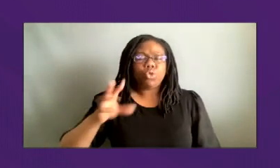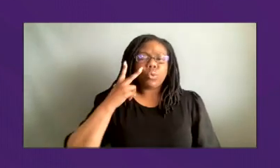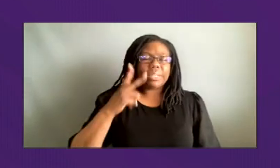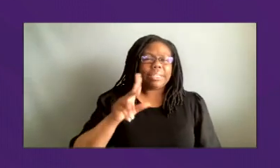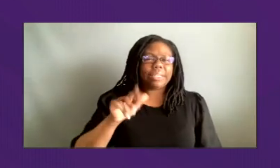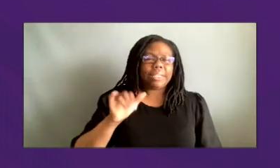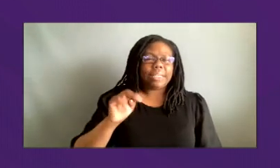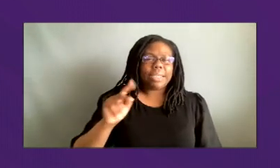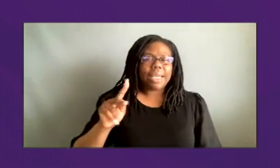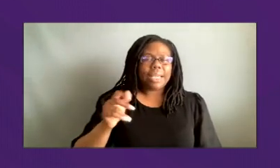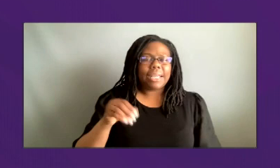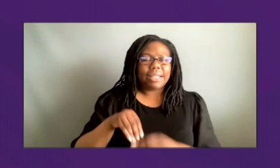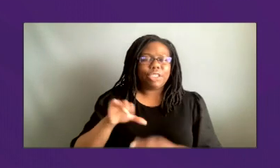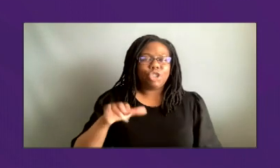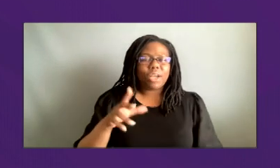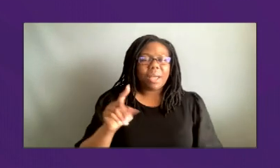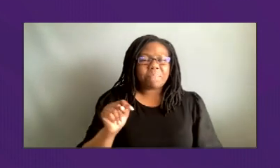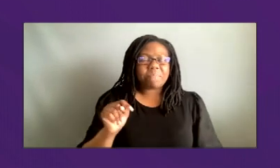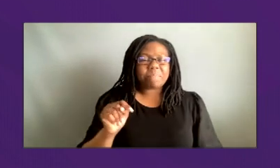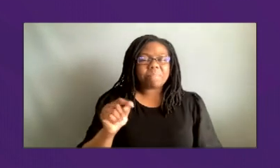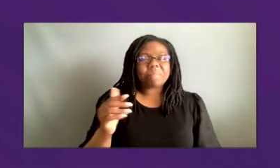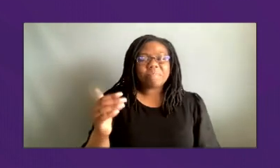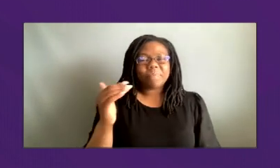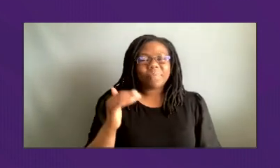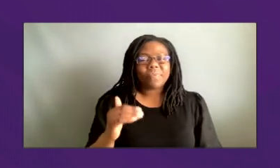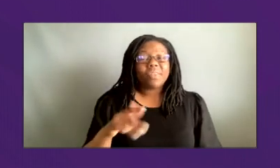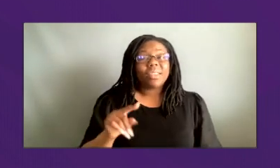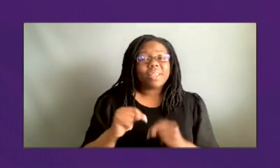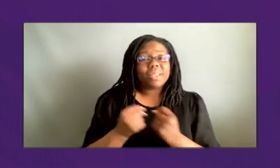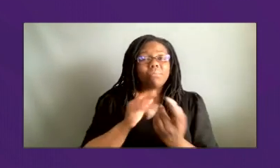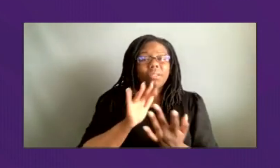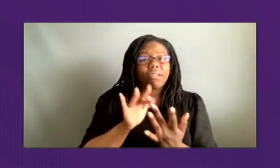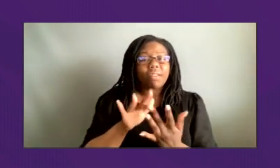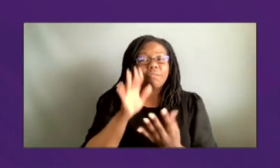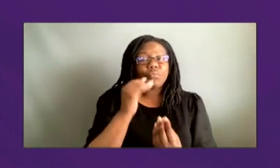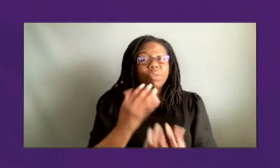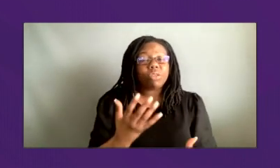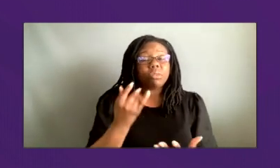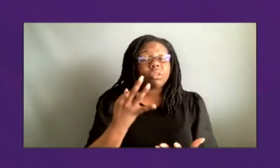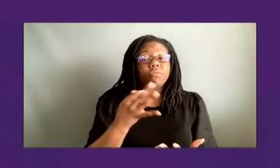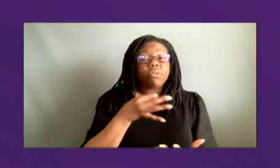So here is our team's contact information if you'd like to reach out to us directly. If you have any